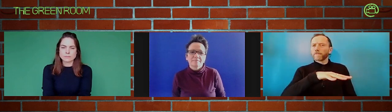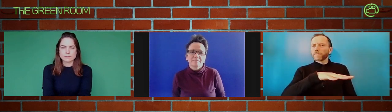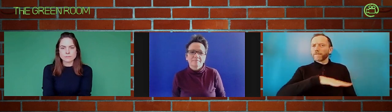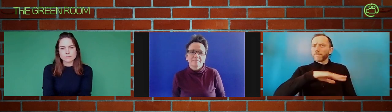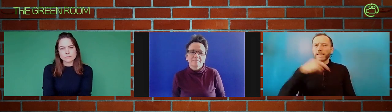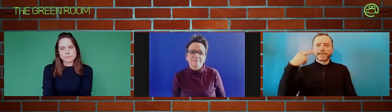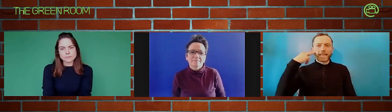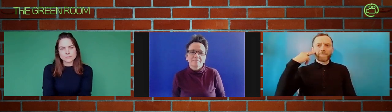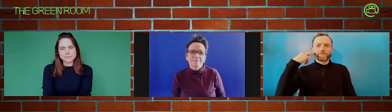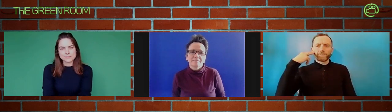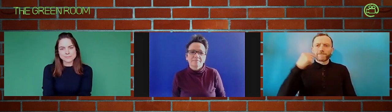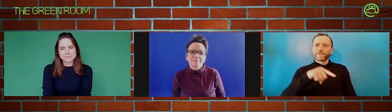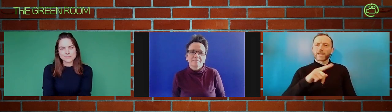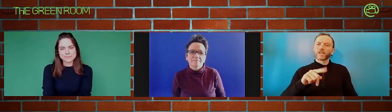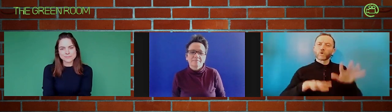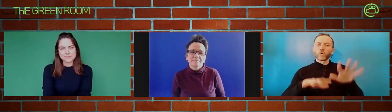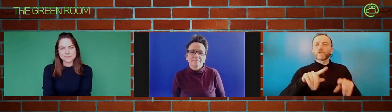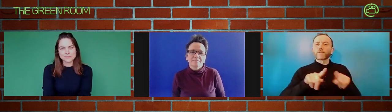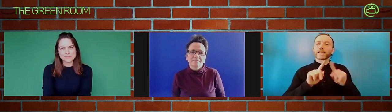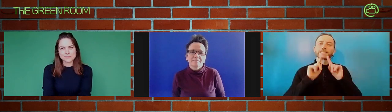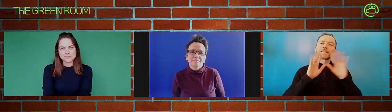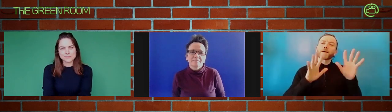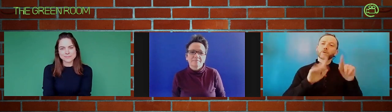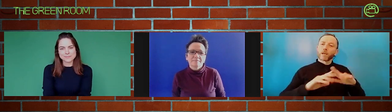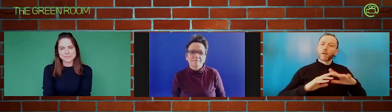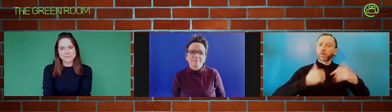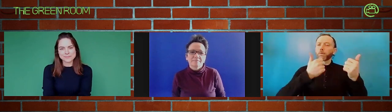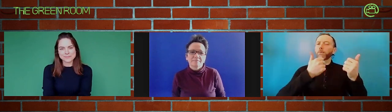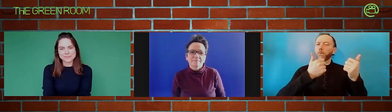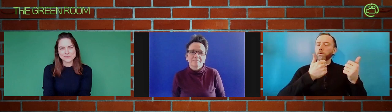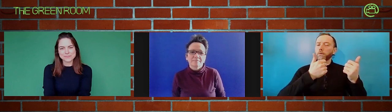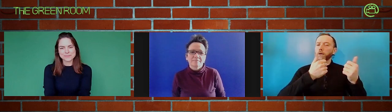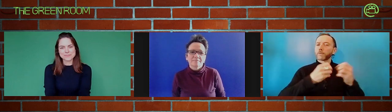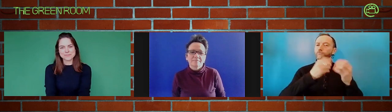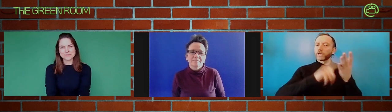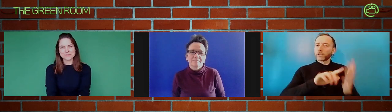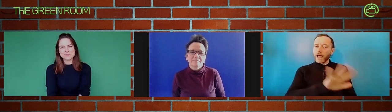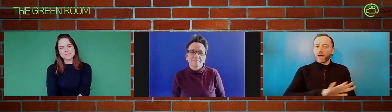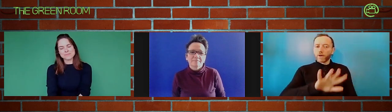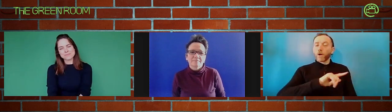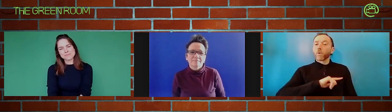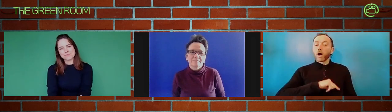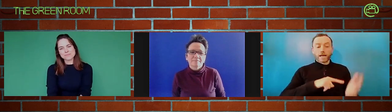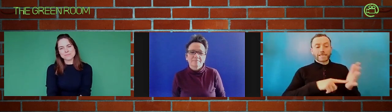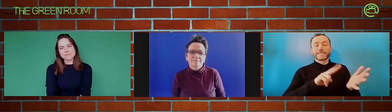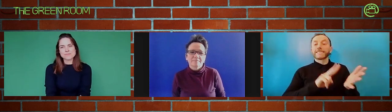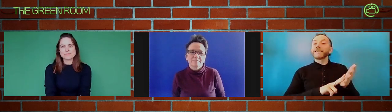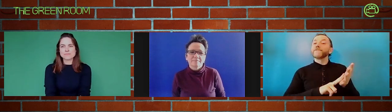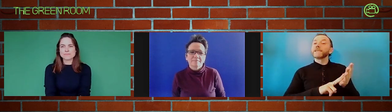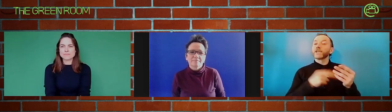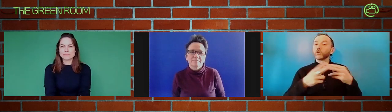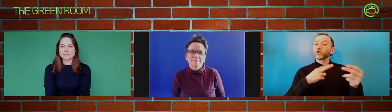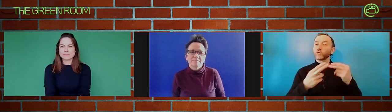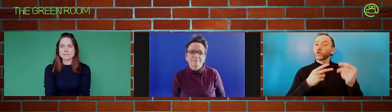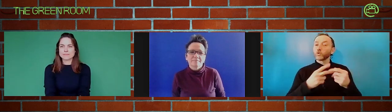in Bristol because she was a TV news reader as well but she worked as an interpreter